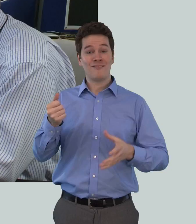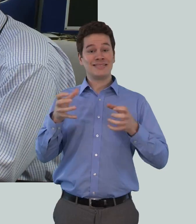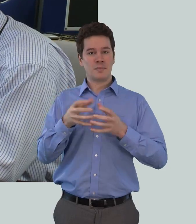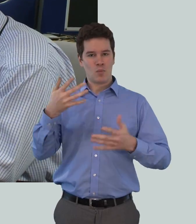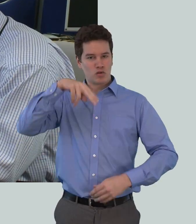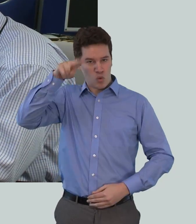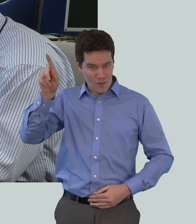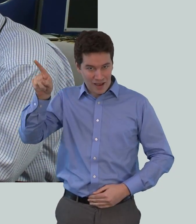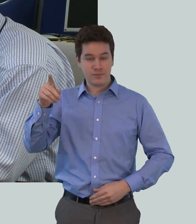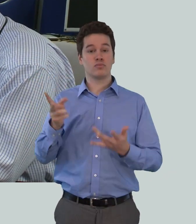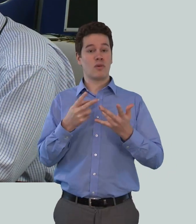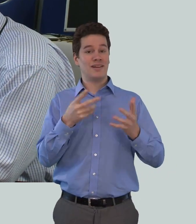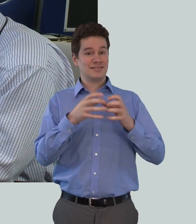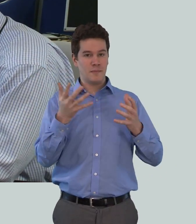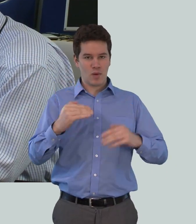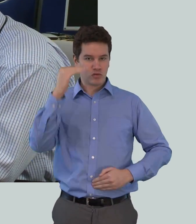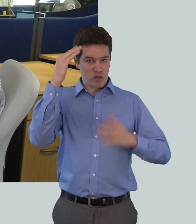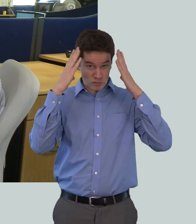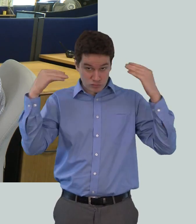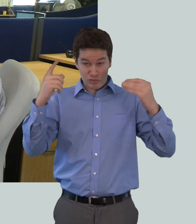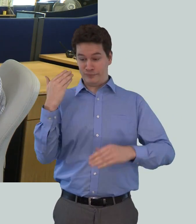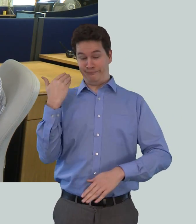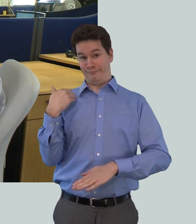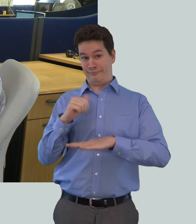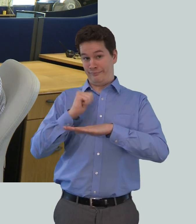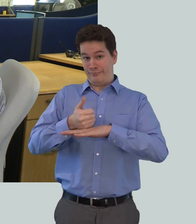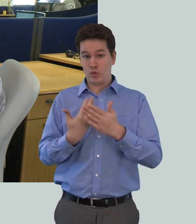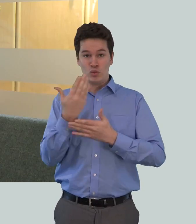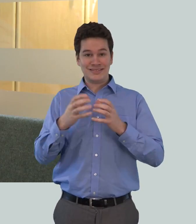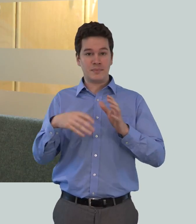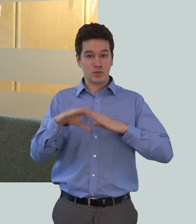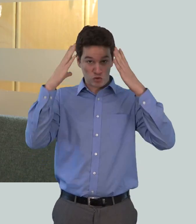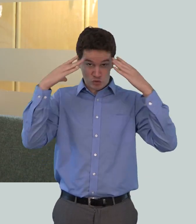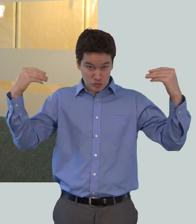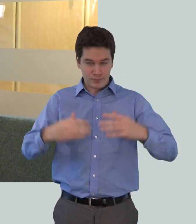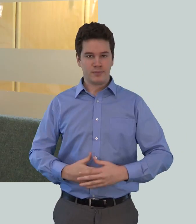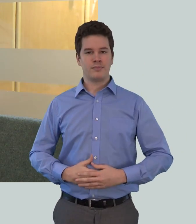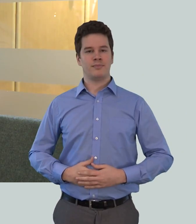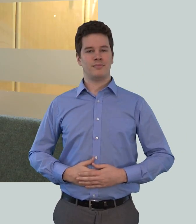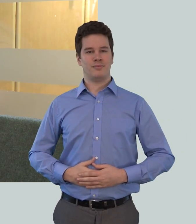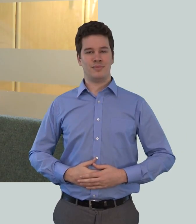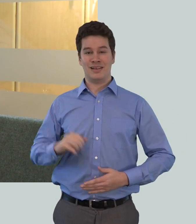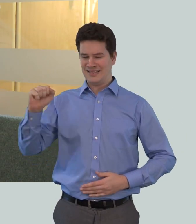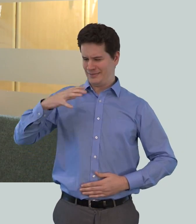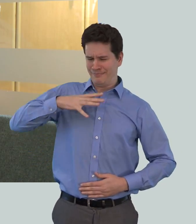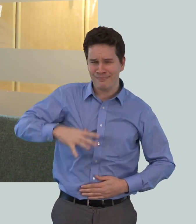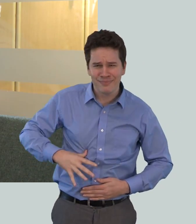and in Assen in Northern Holland and we’ve just taken on a new team in Rijswijk and the Hague. His authenticity, his desire to work with people